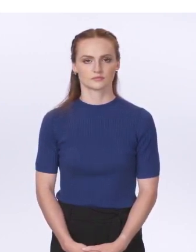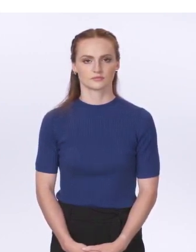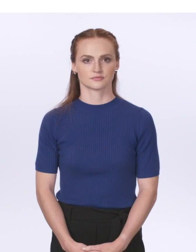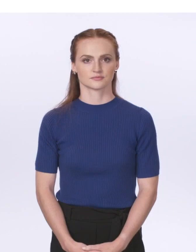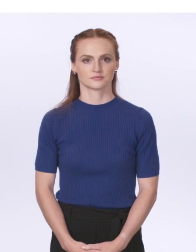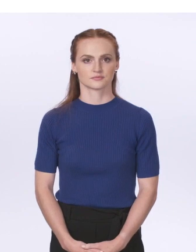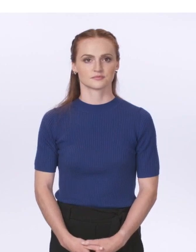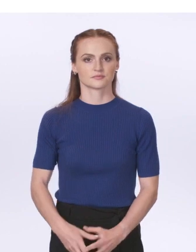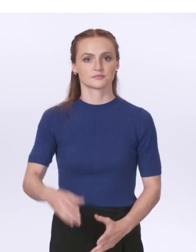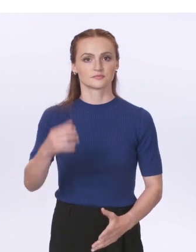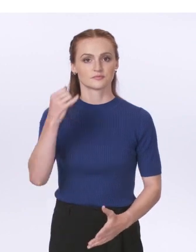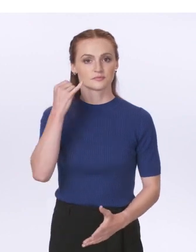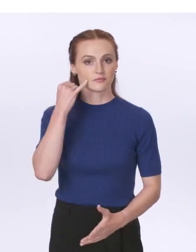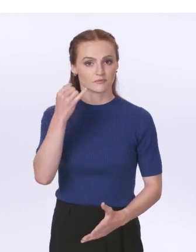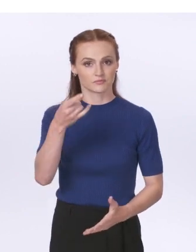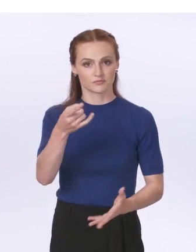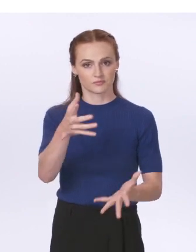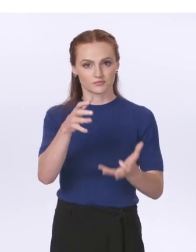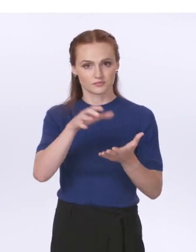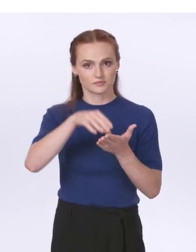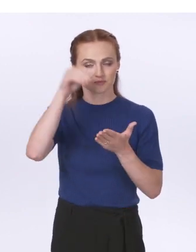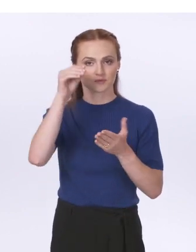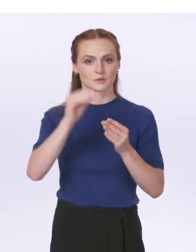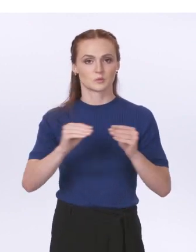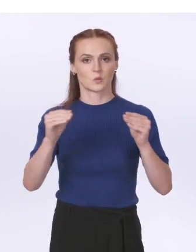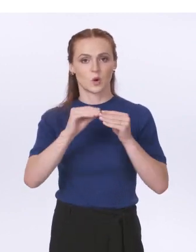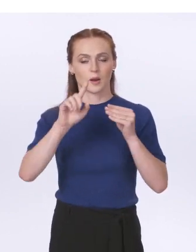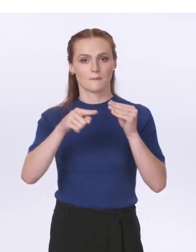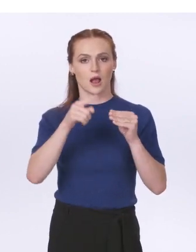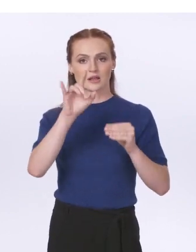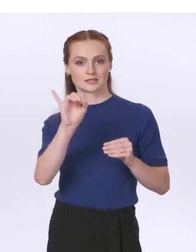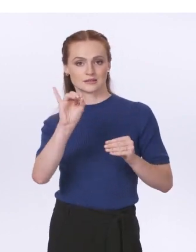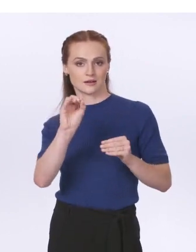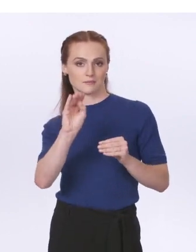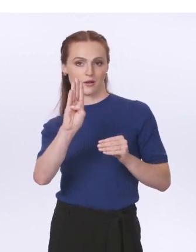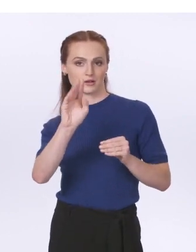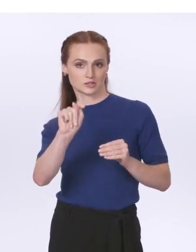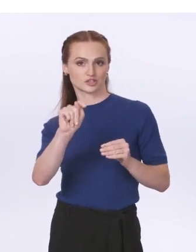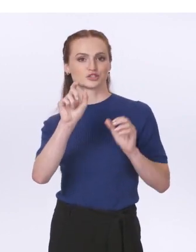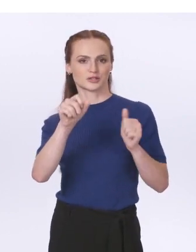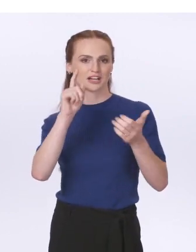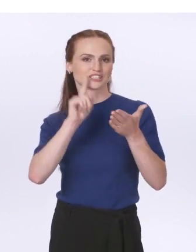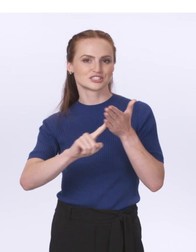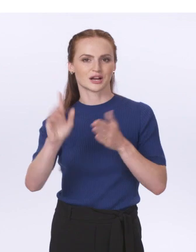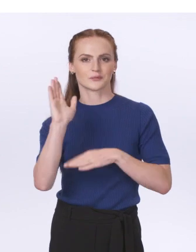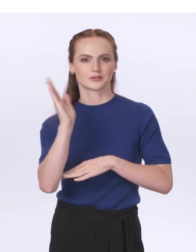If you want to learn more about inside out body tracking, check out the talks from the Get Moving session at Connect.